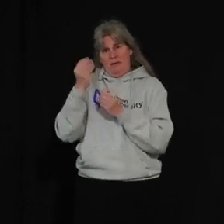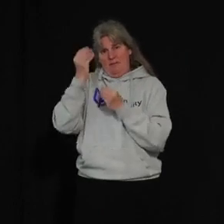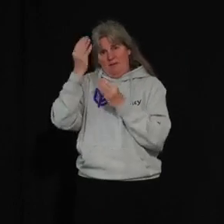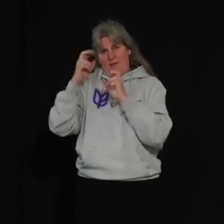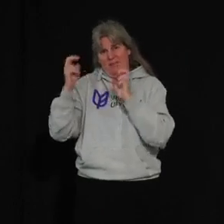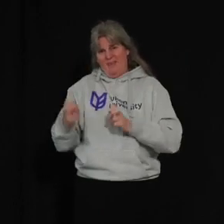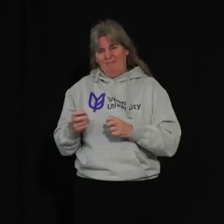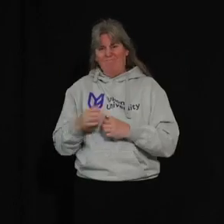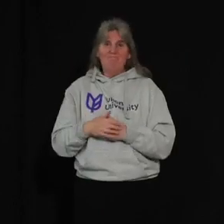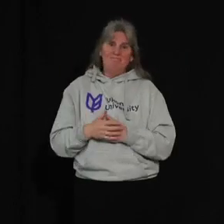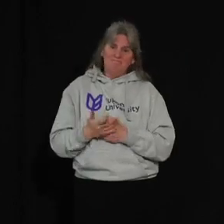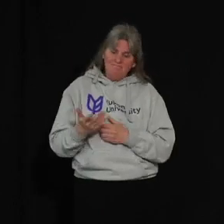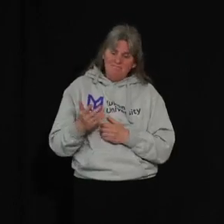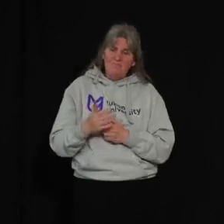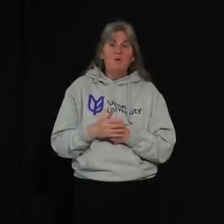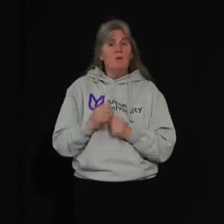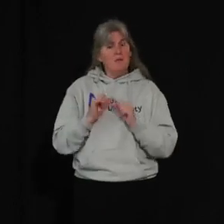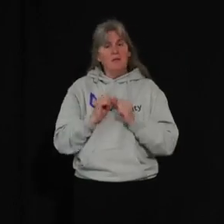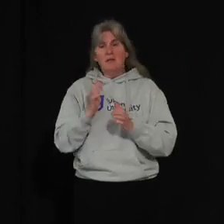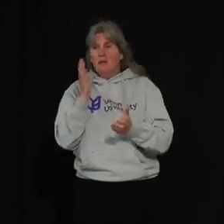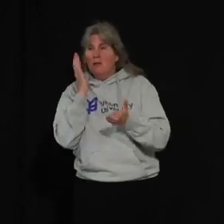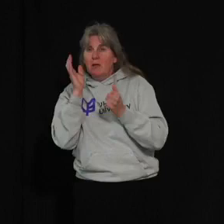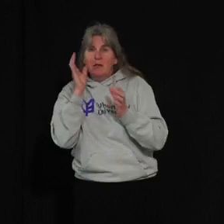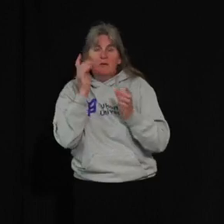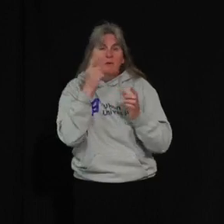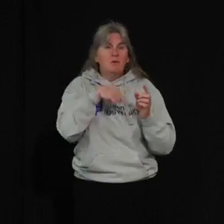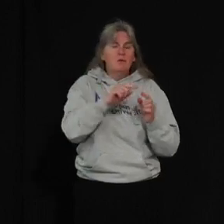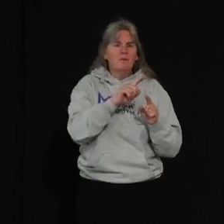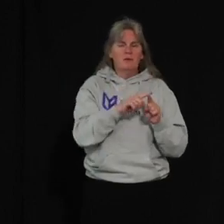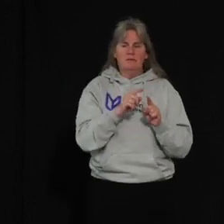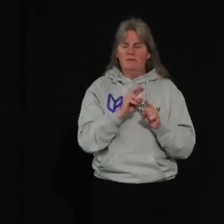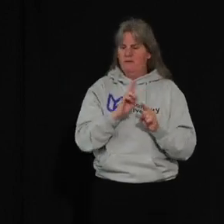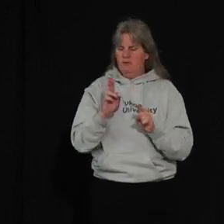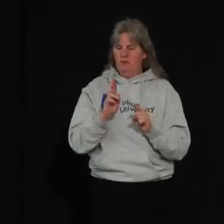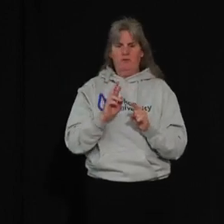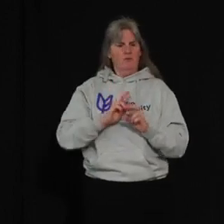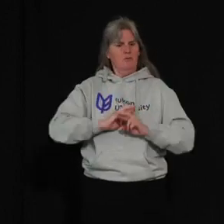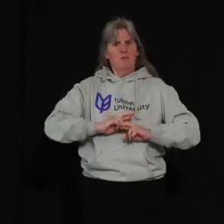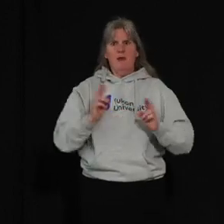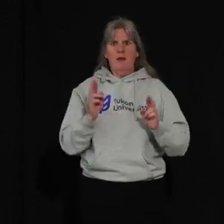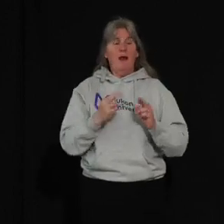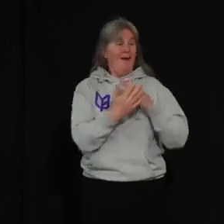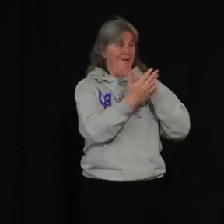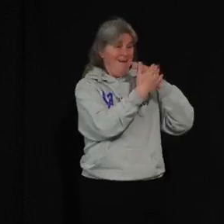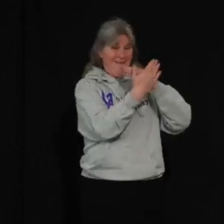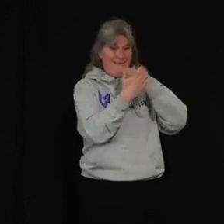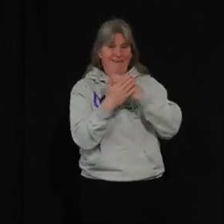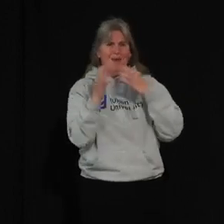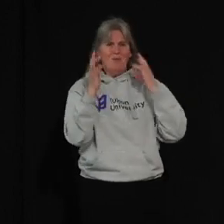continually learning and listening, we must also be humble enough to be ready to shift our advice and direction